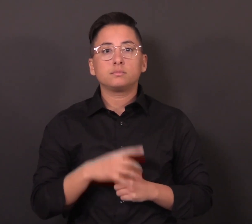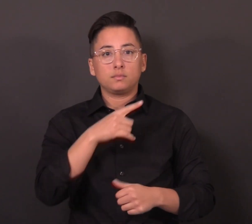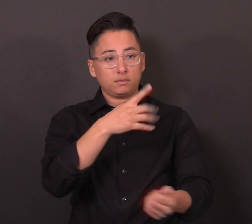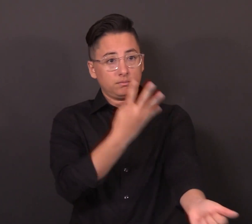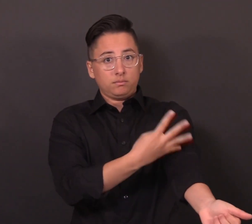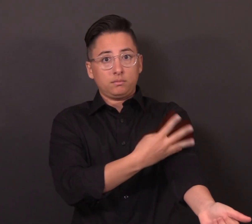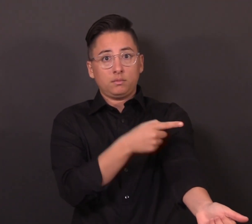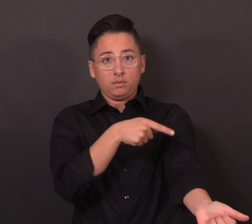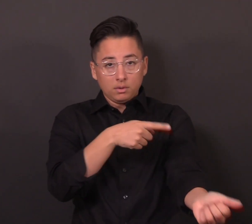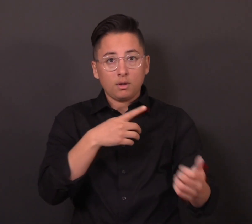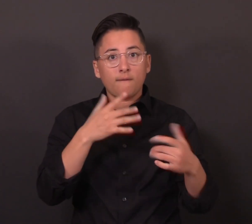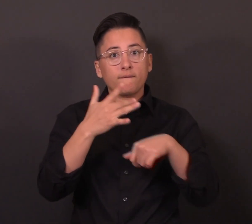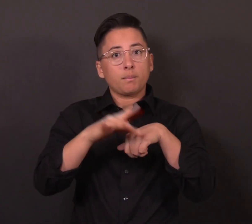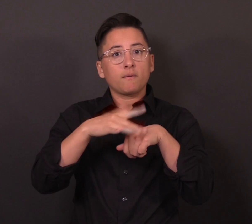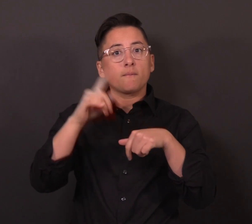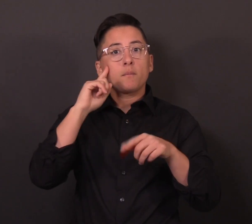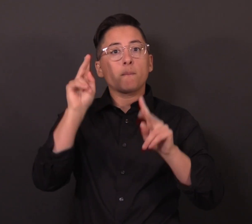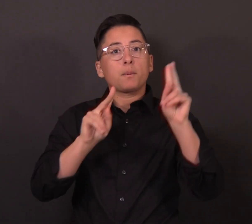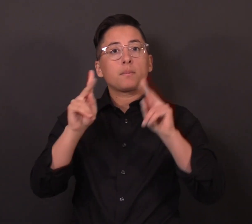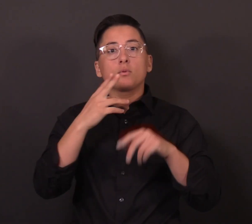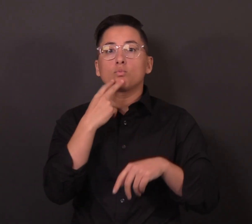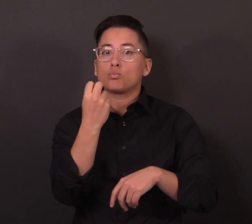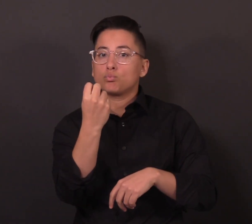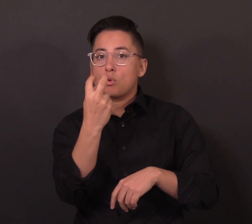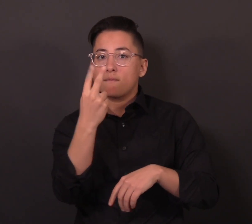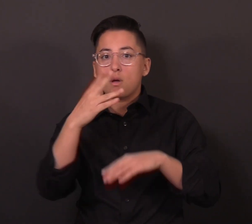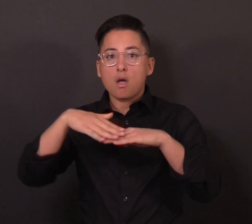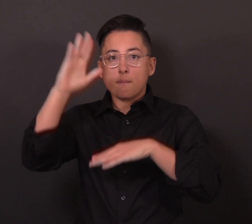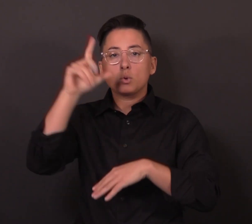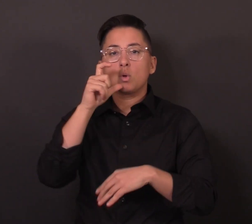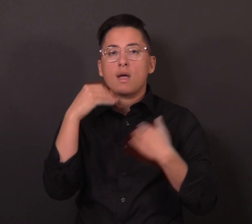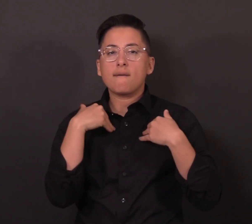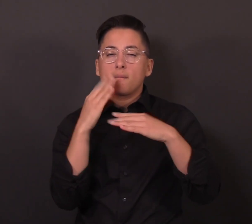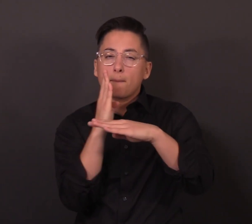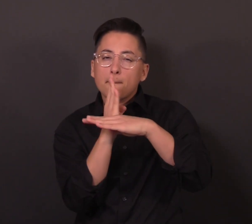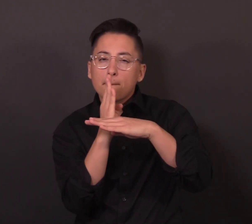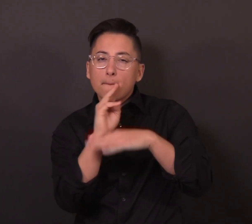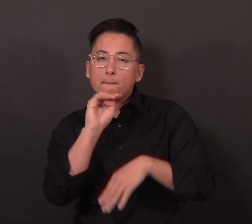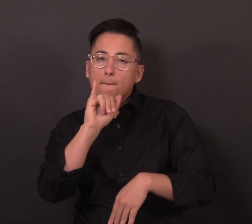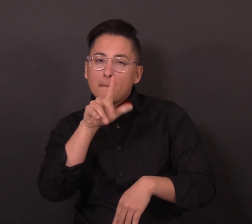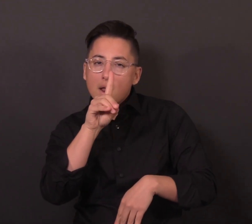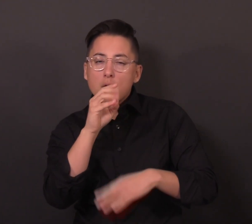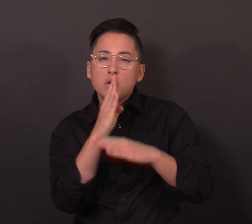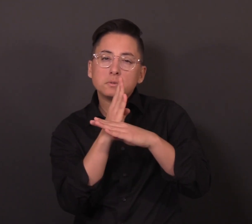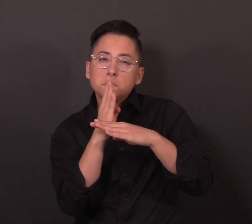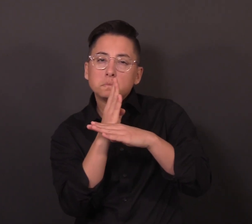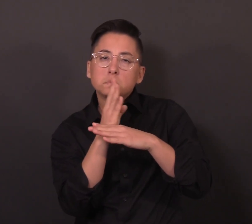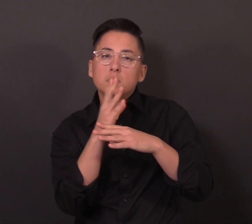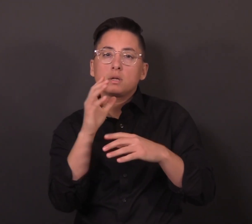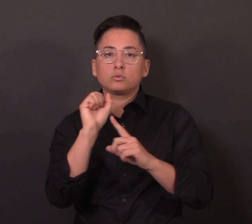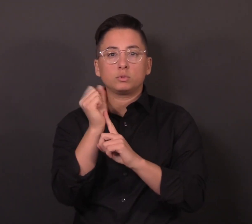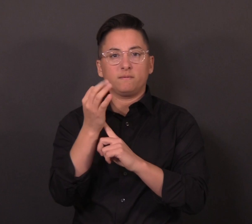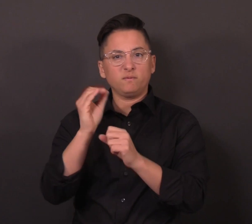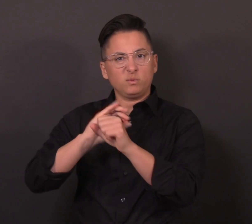They are available to people age 12 and older who have a mild or moderate case of COVID-19,